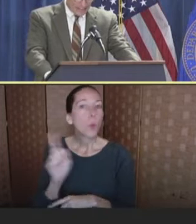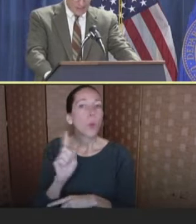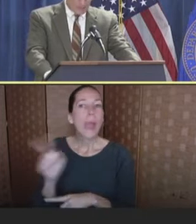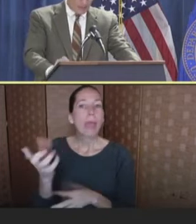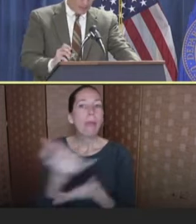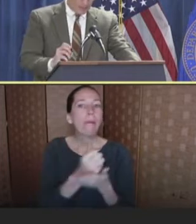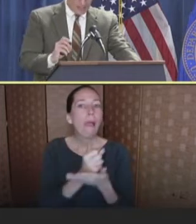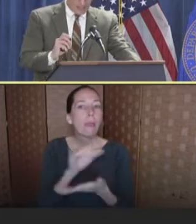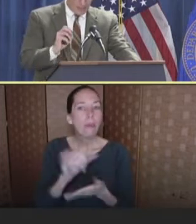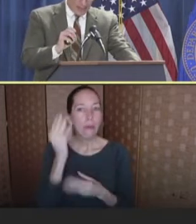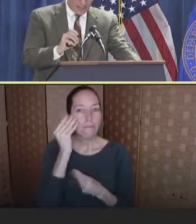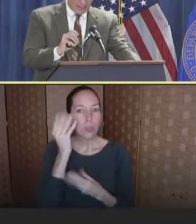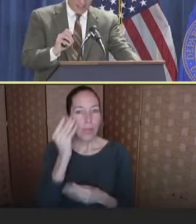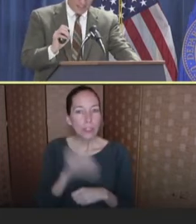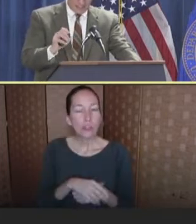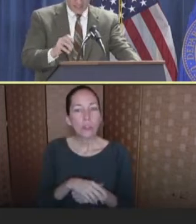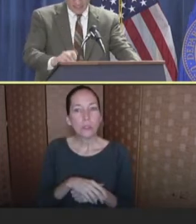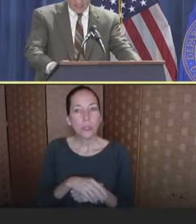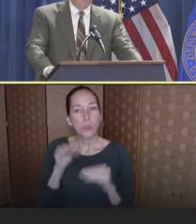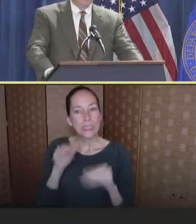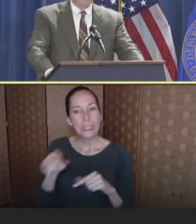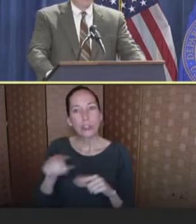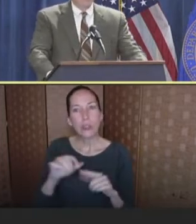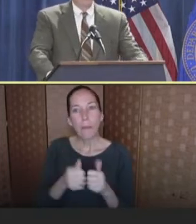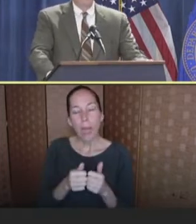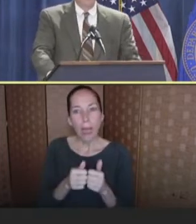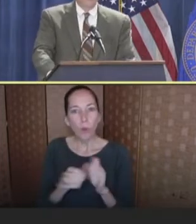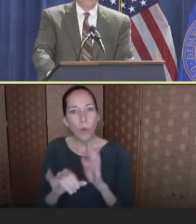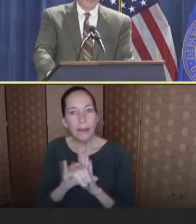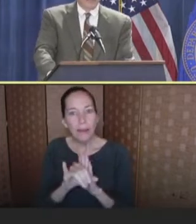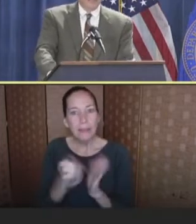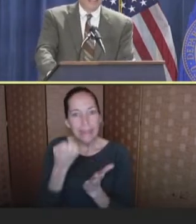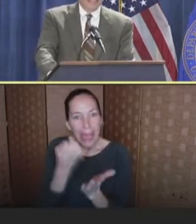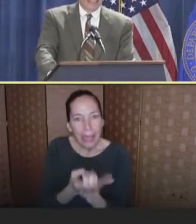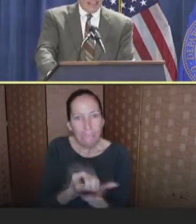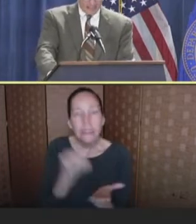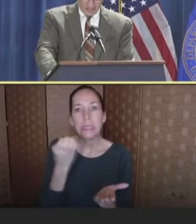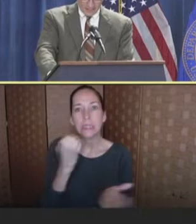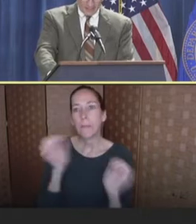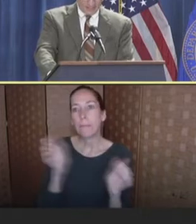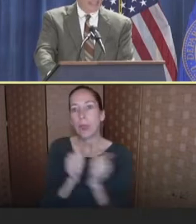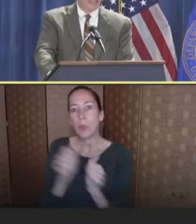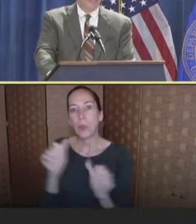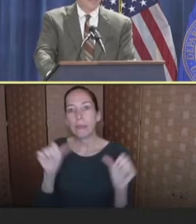them how to distinguish evidence and scientific descent from scientific denialism.